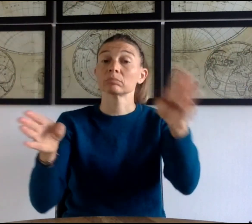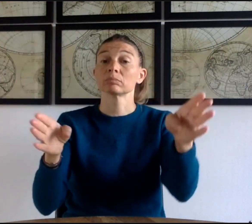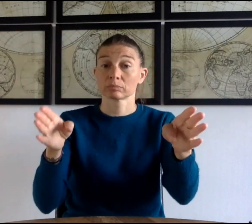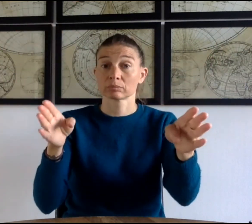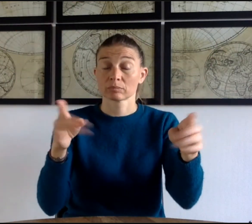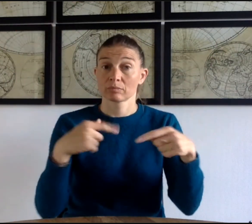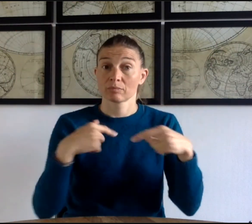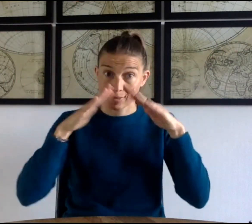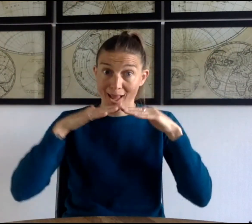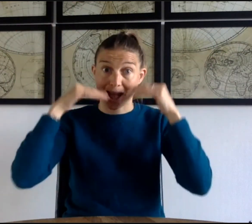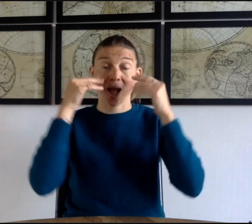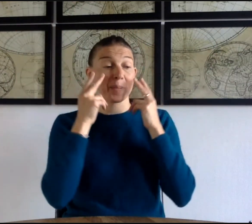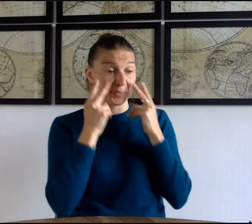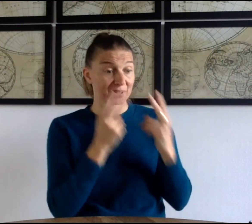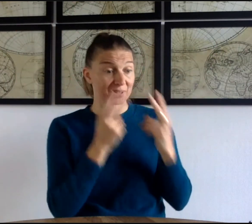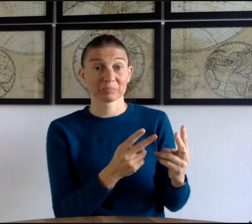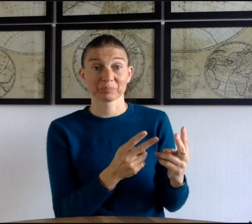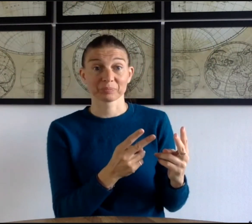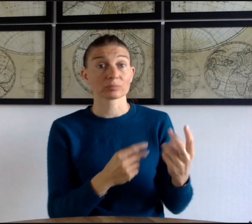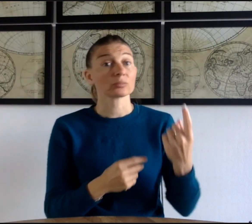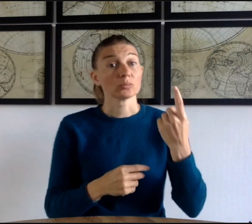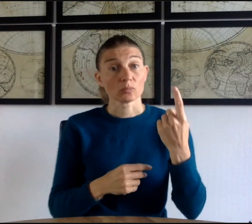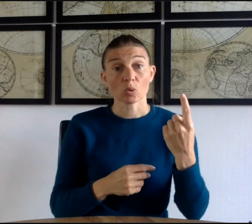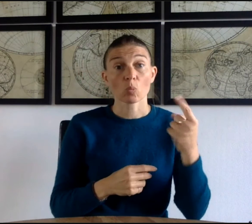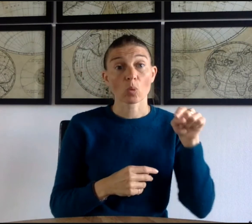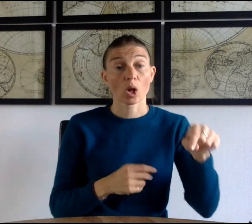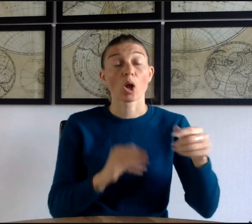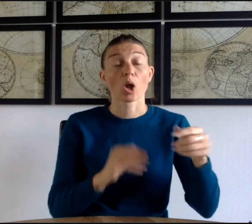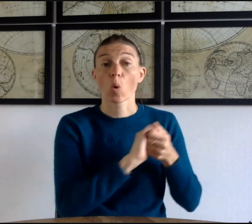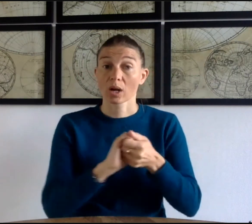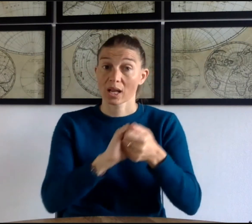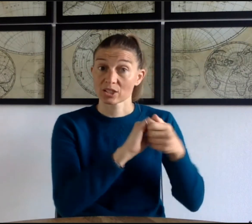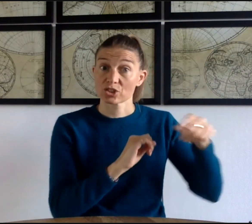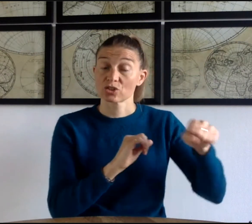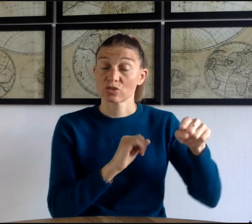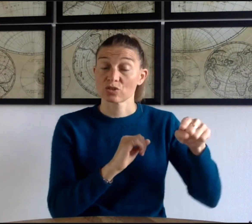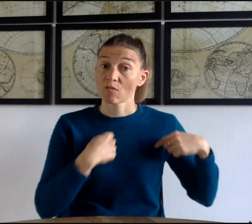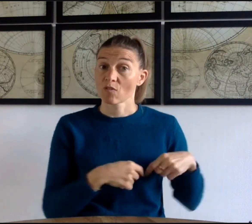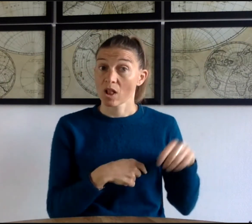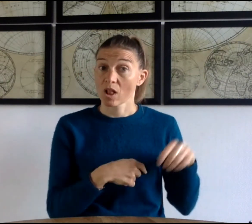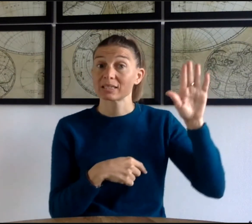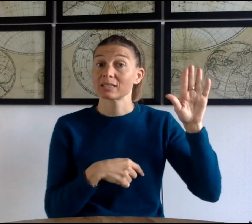One of the organizations volunteering we have hosted, already,